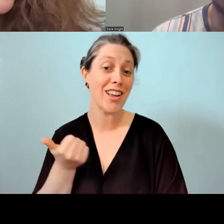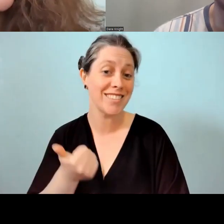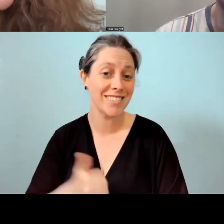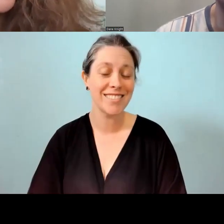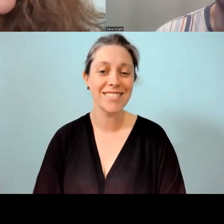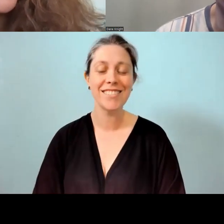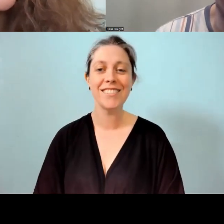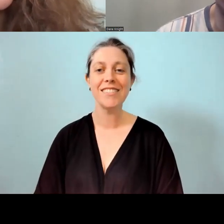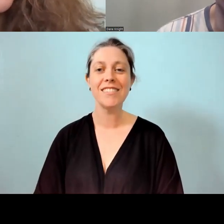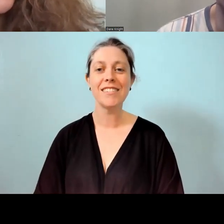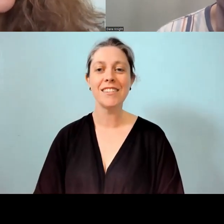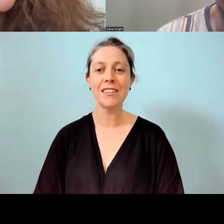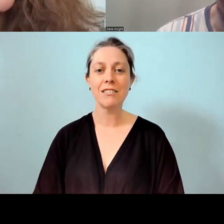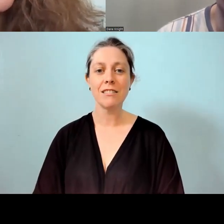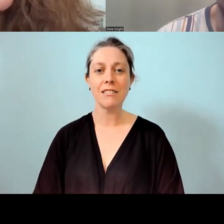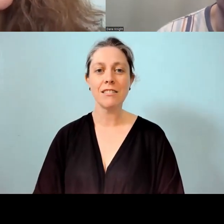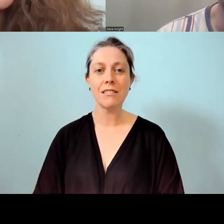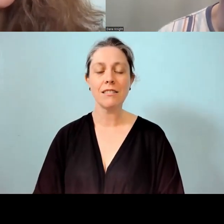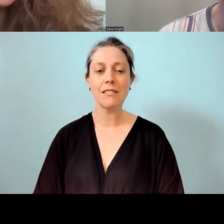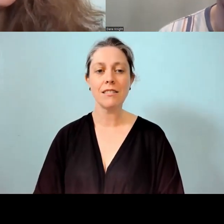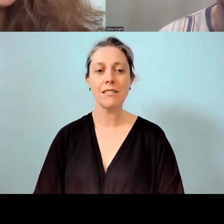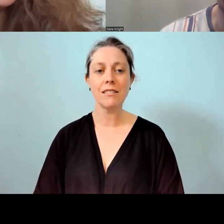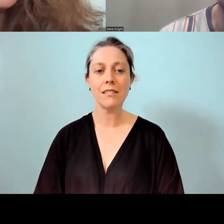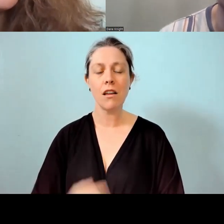But yeah, I think that reasonable accommodation